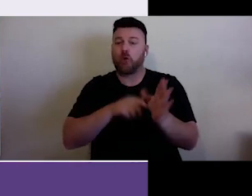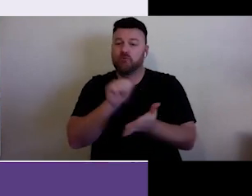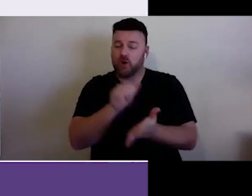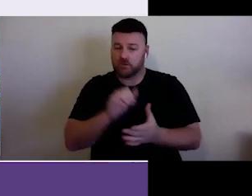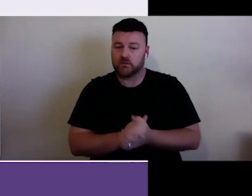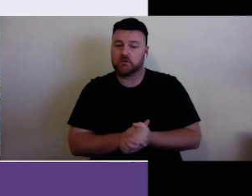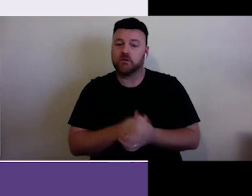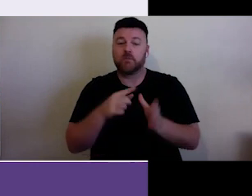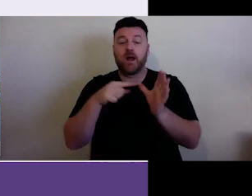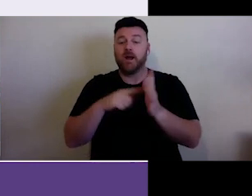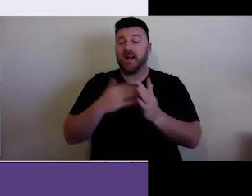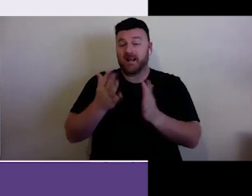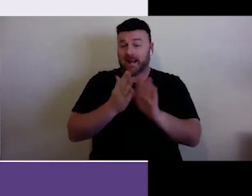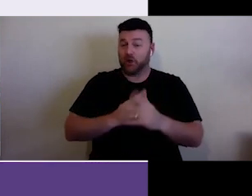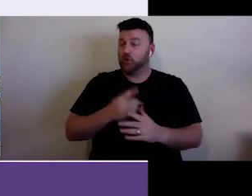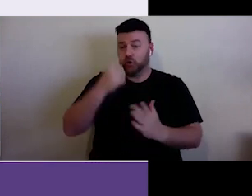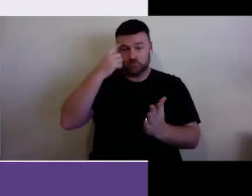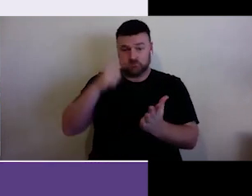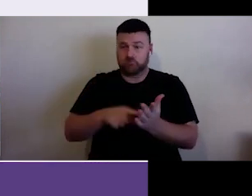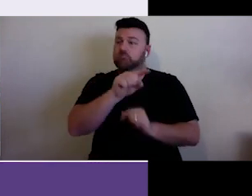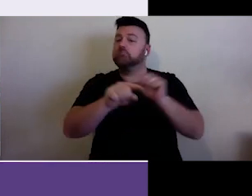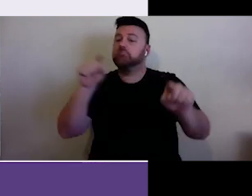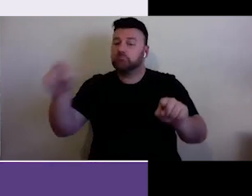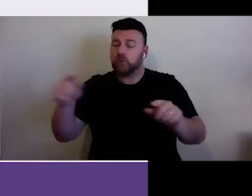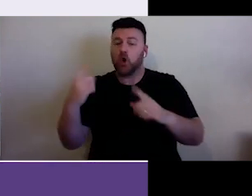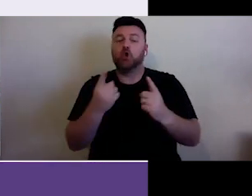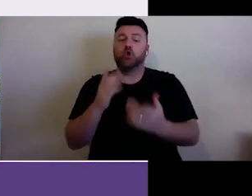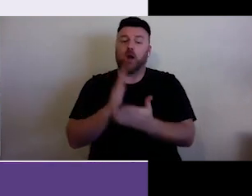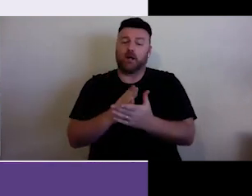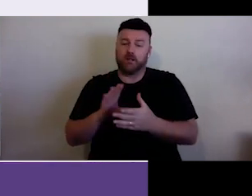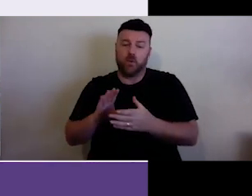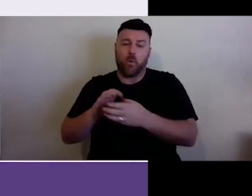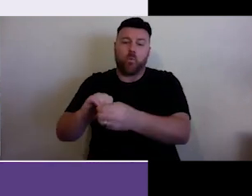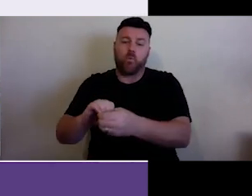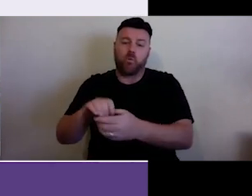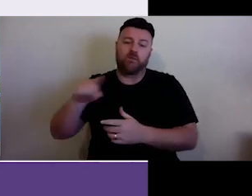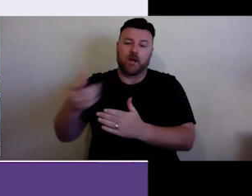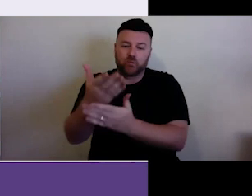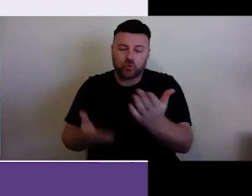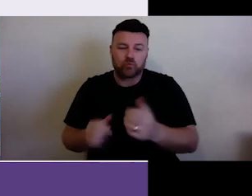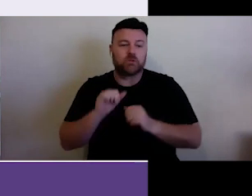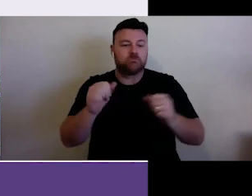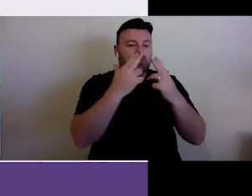given to the groups, the cultural owners of stories, songs, art that